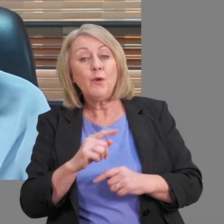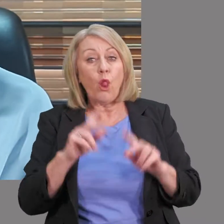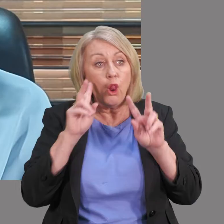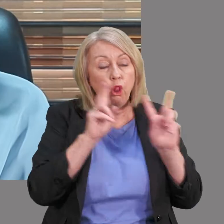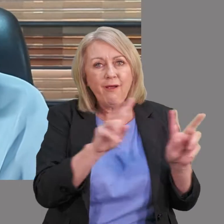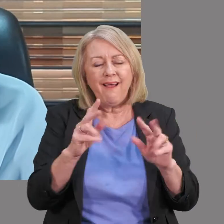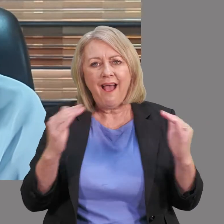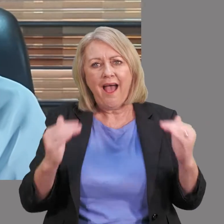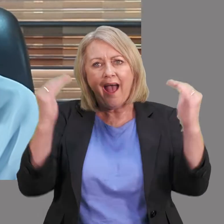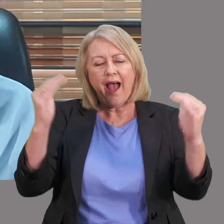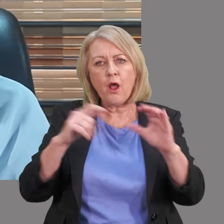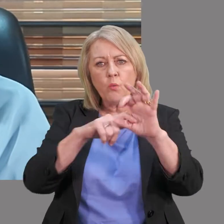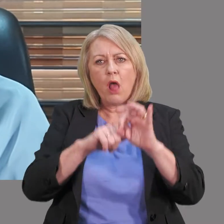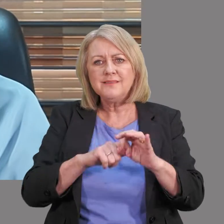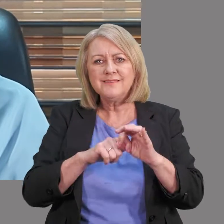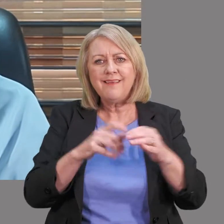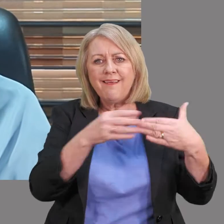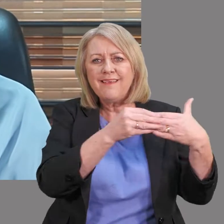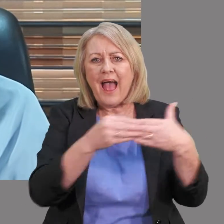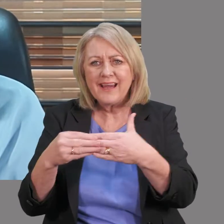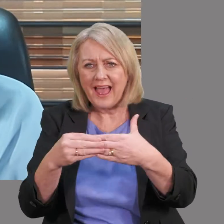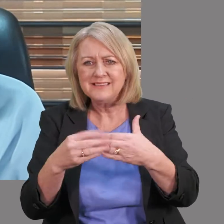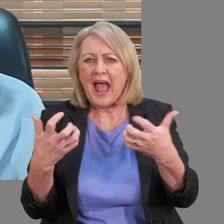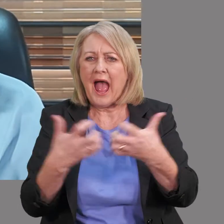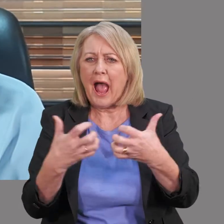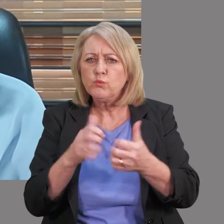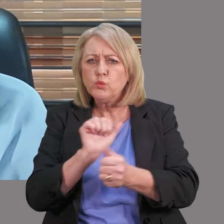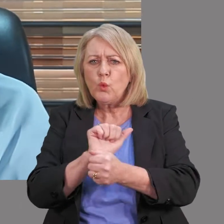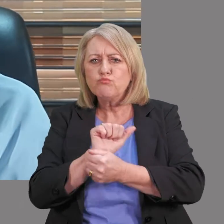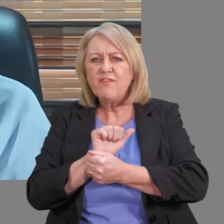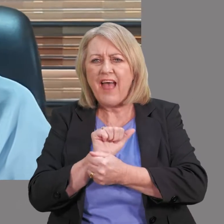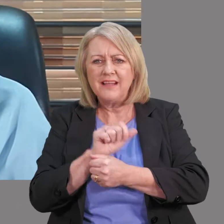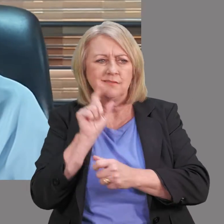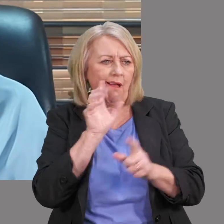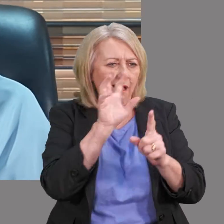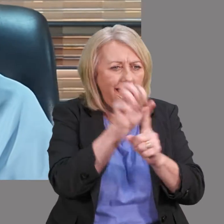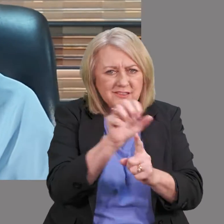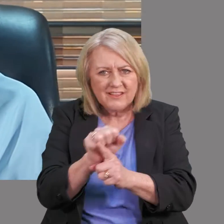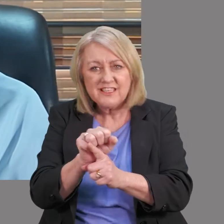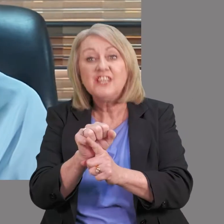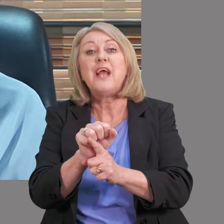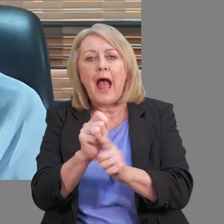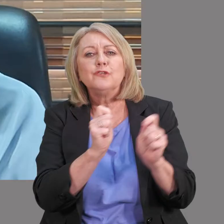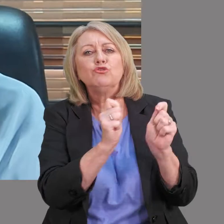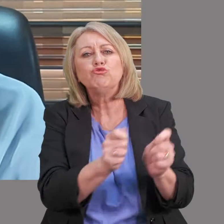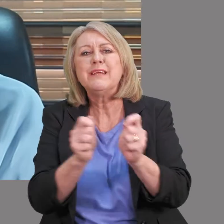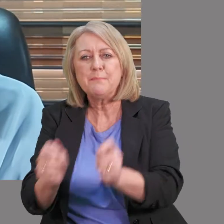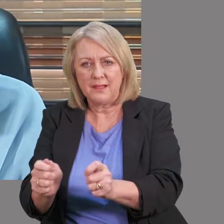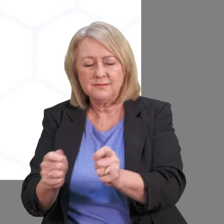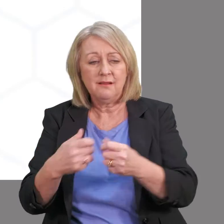looking for high-quality guidelines on prevention, identification and treatment.